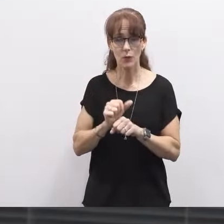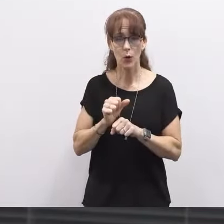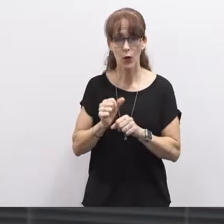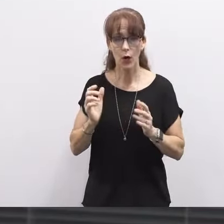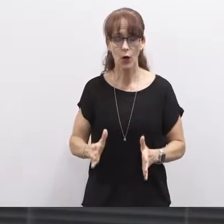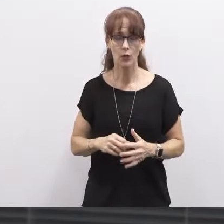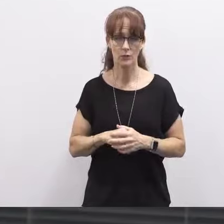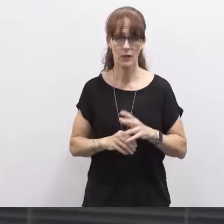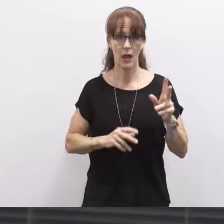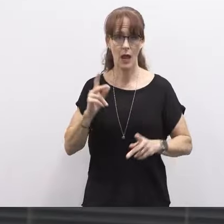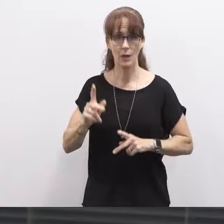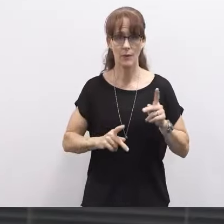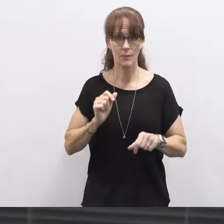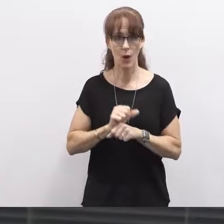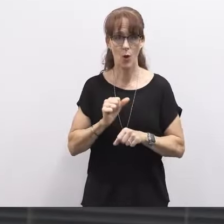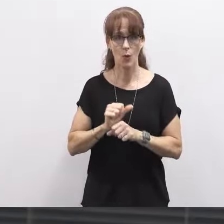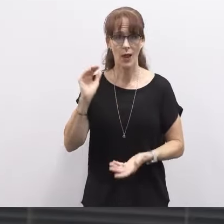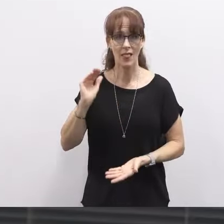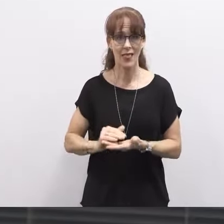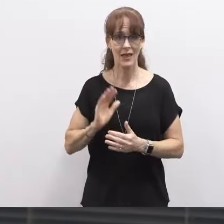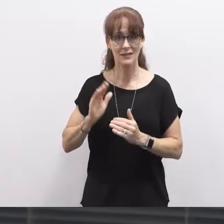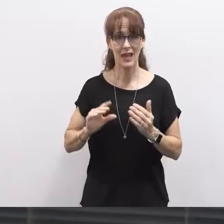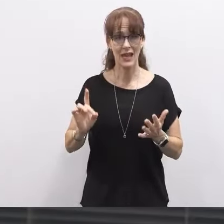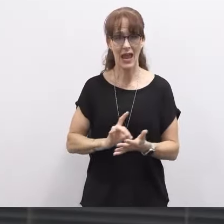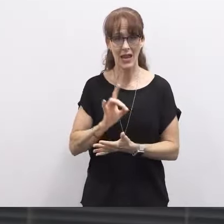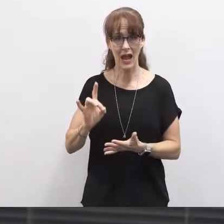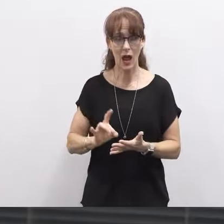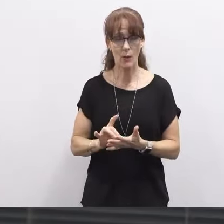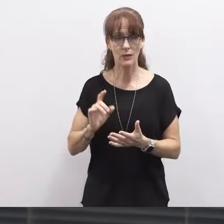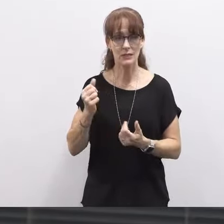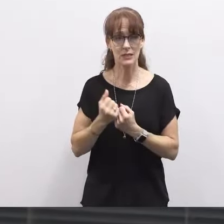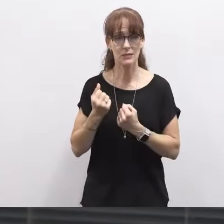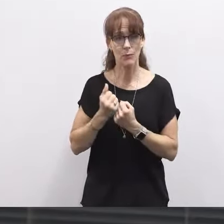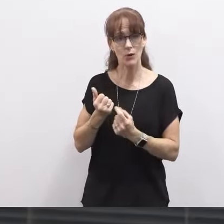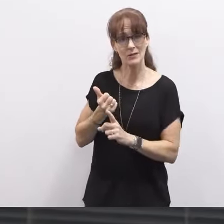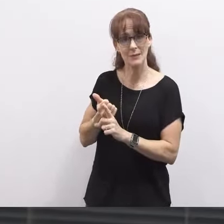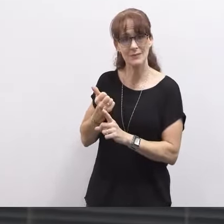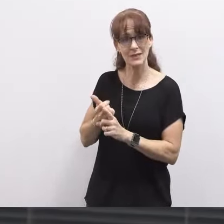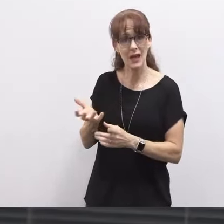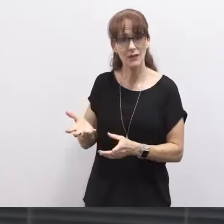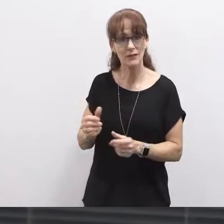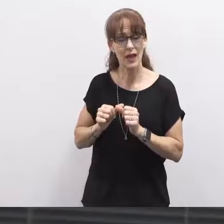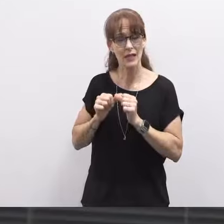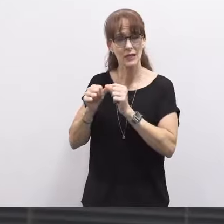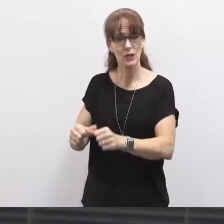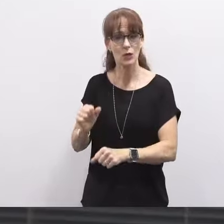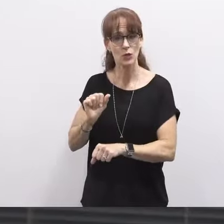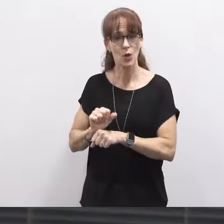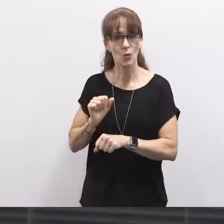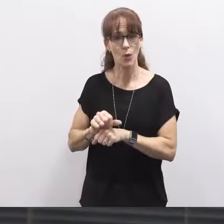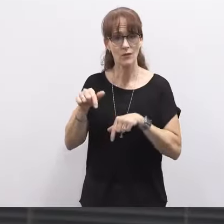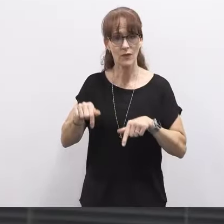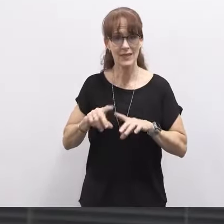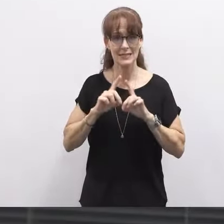and people who work less than eight hours can support themselves and continue to work for this district.